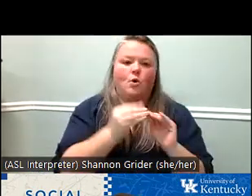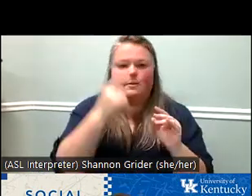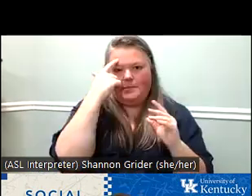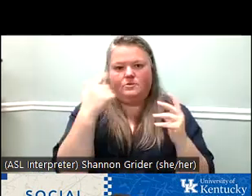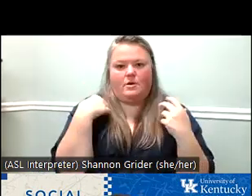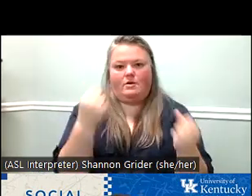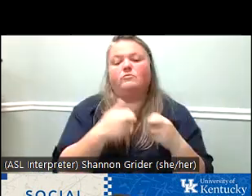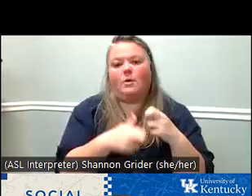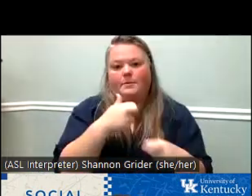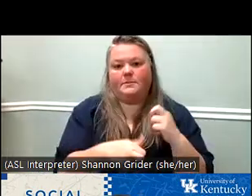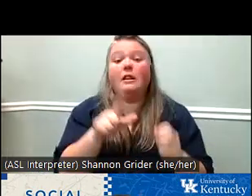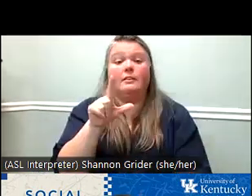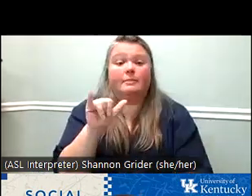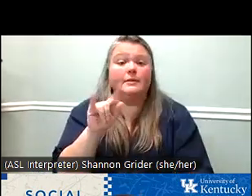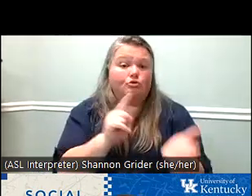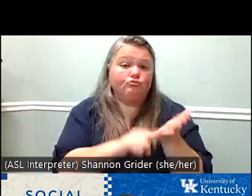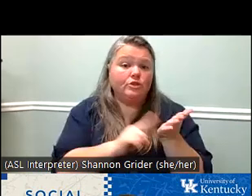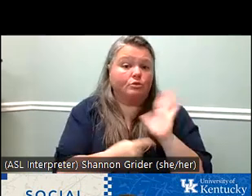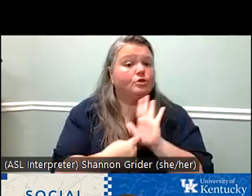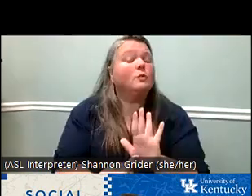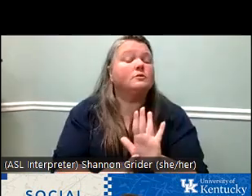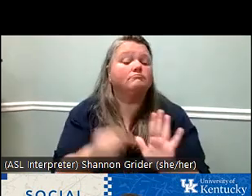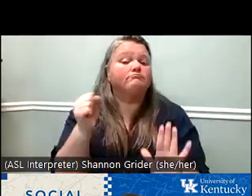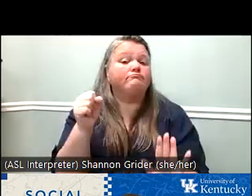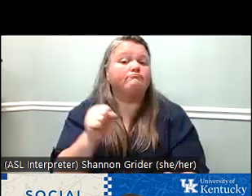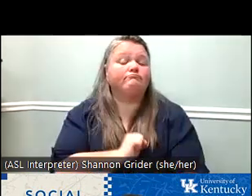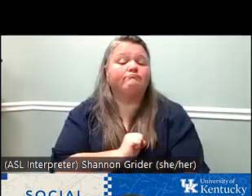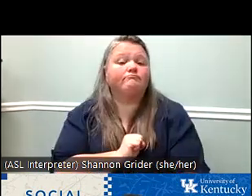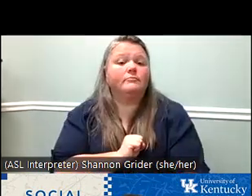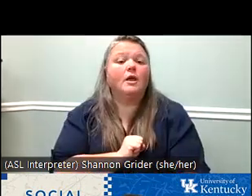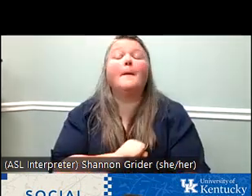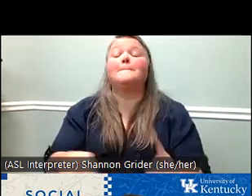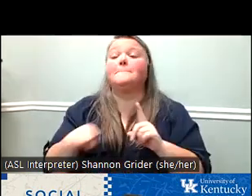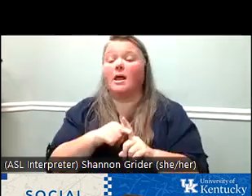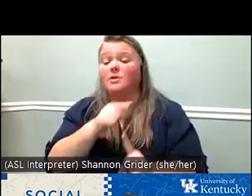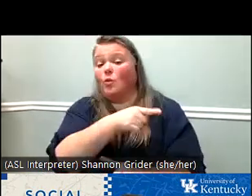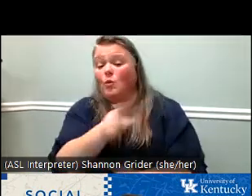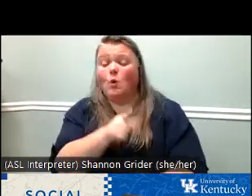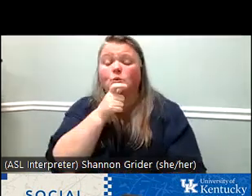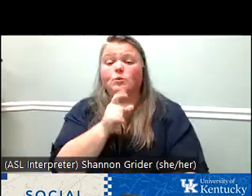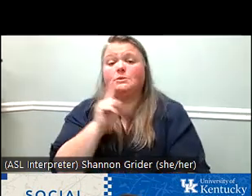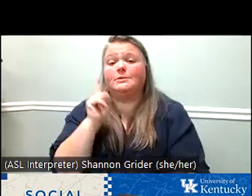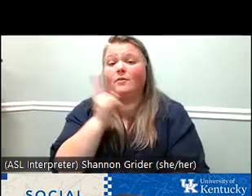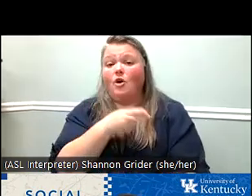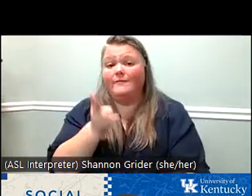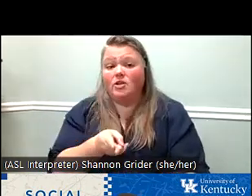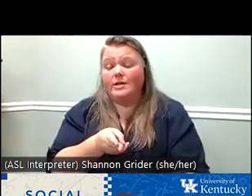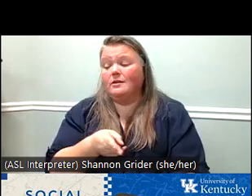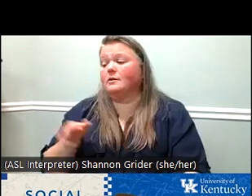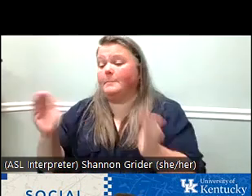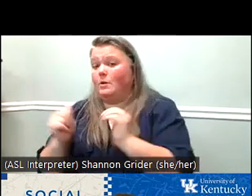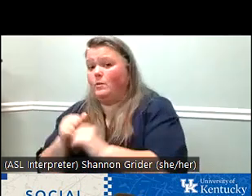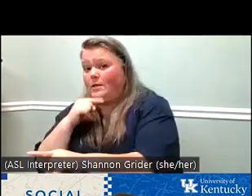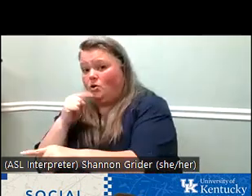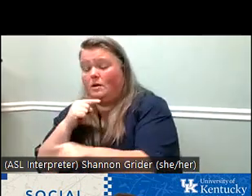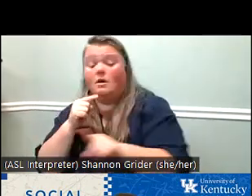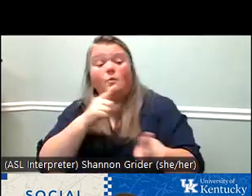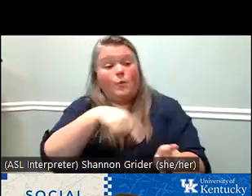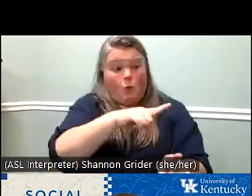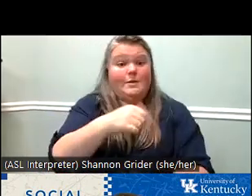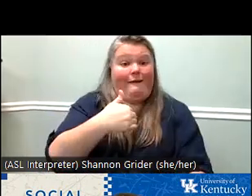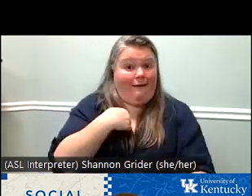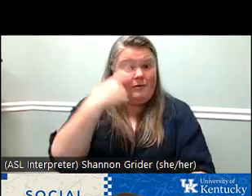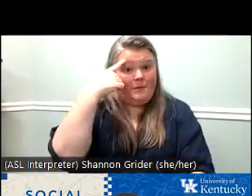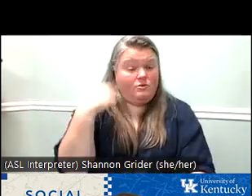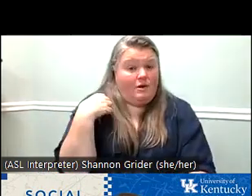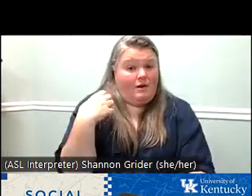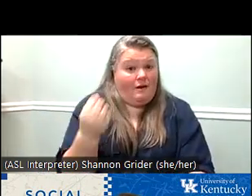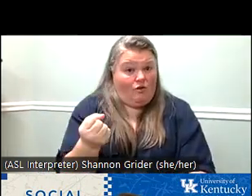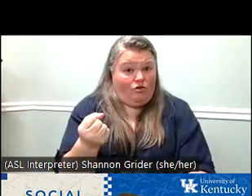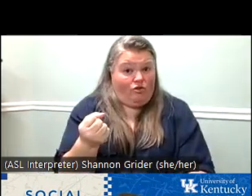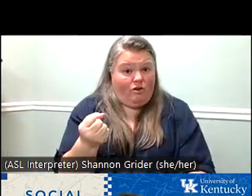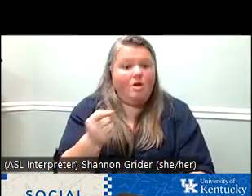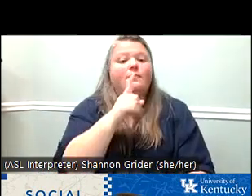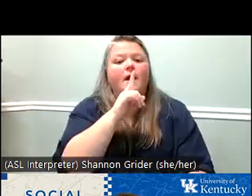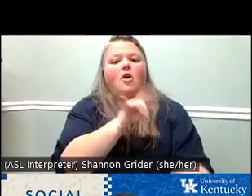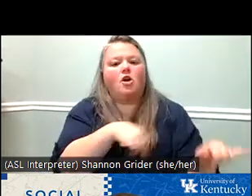DEAF AND HARD OF HEARING PEOPLE ARE IMPACTED BY PSYCHOLOGICAL DISTRESS, MORE SO THAN HEARING LOSS. I'M SORRY, MORE SO THAN THOSE WHO ARE HEARING. WE KNOW THIS.